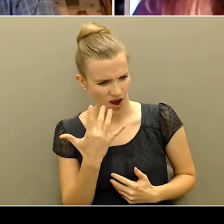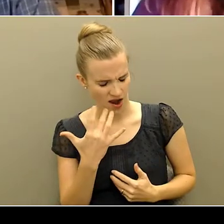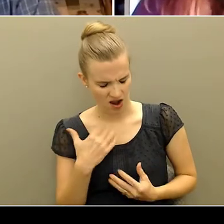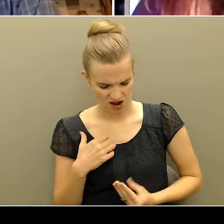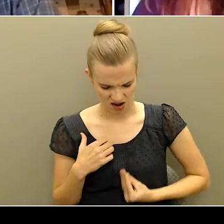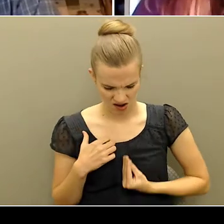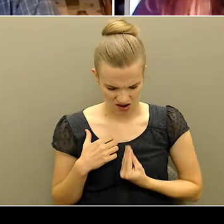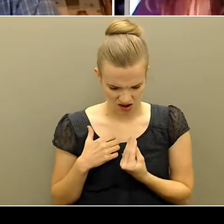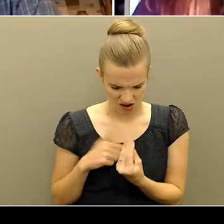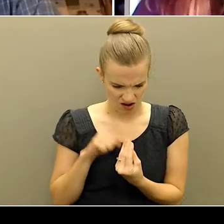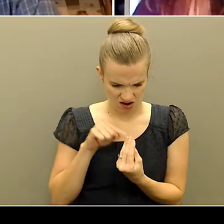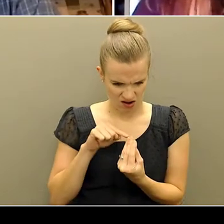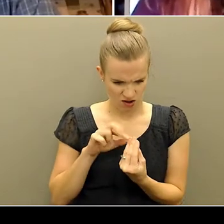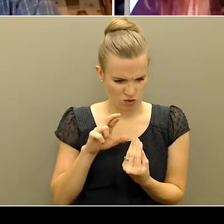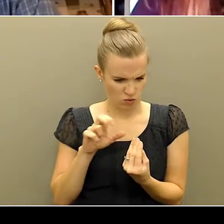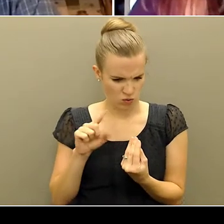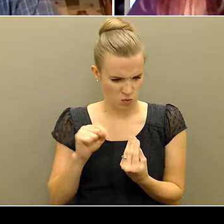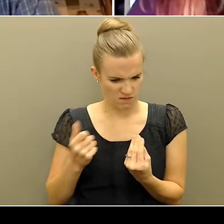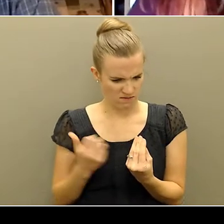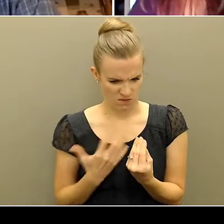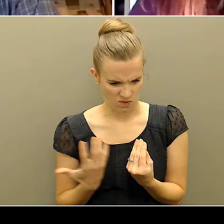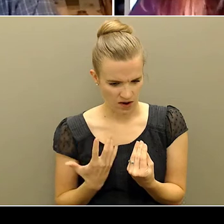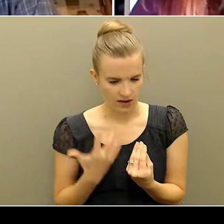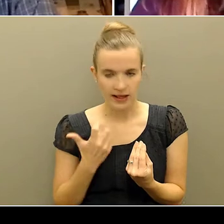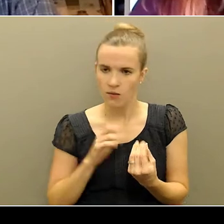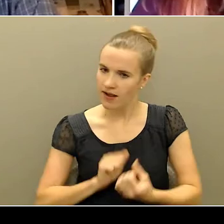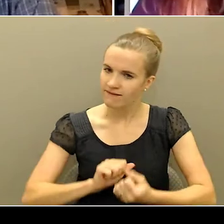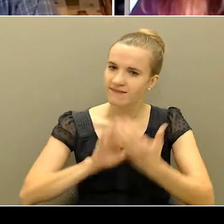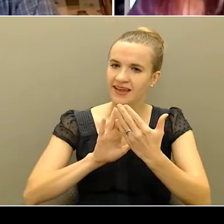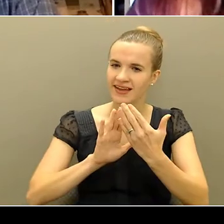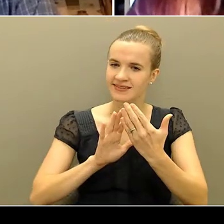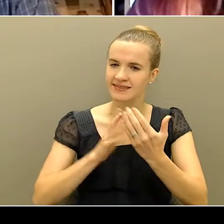in order to overcome it. You know, you don't have to necessarily get rid of it,